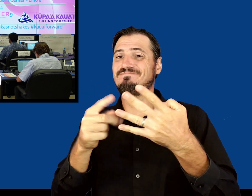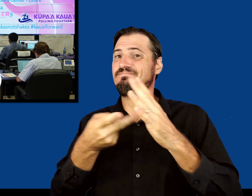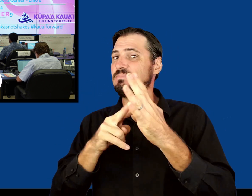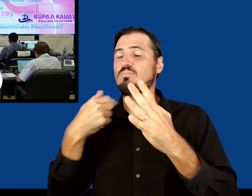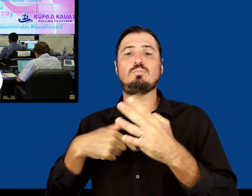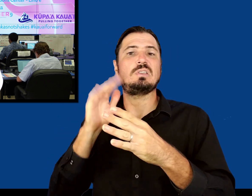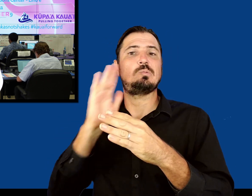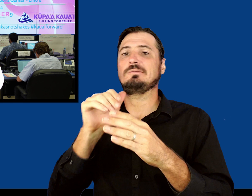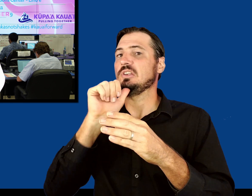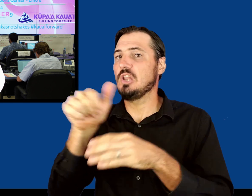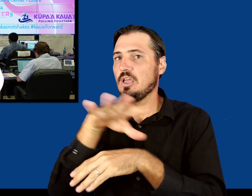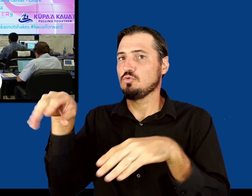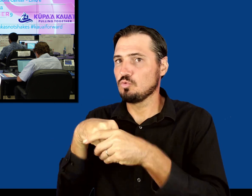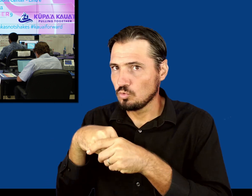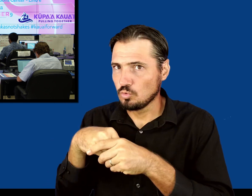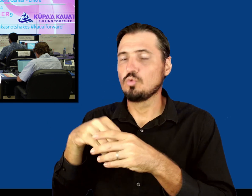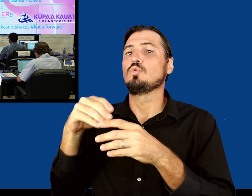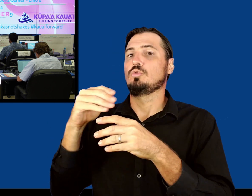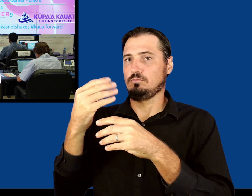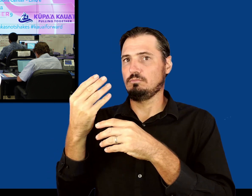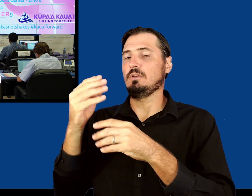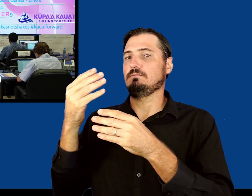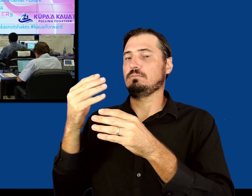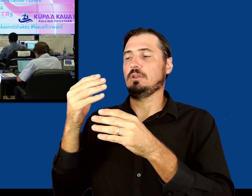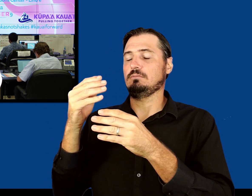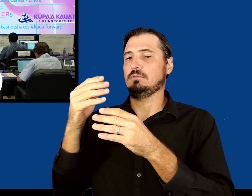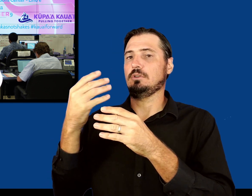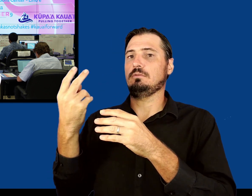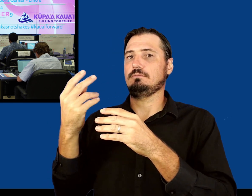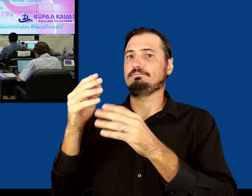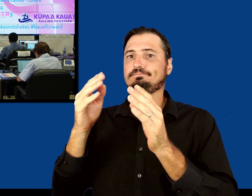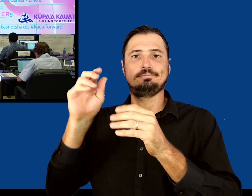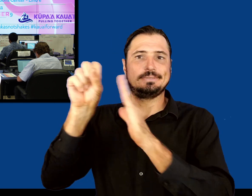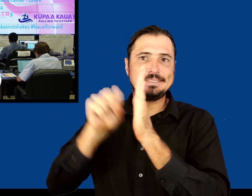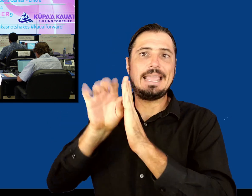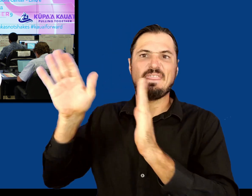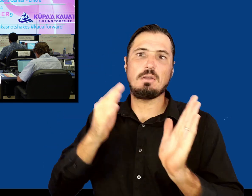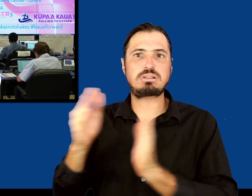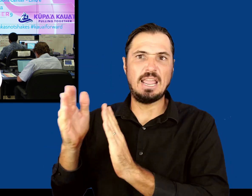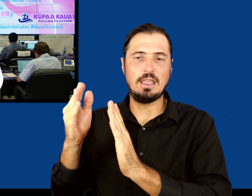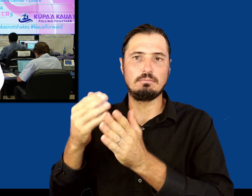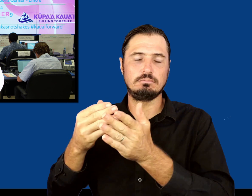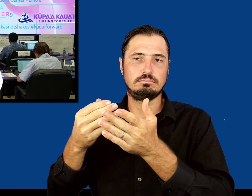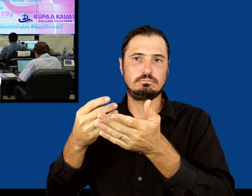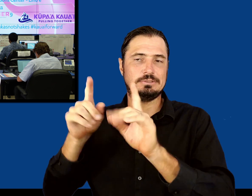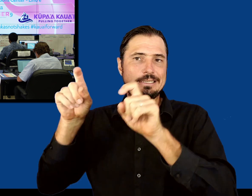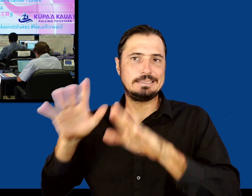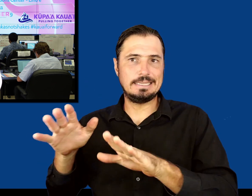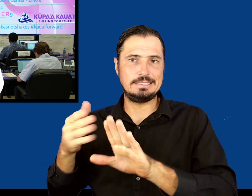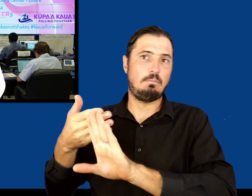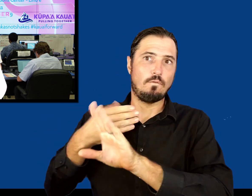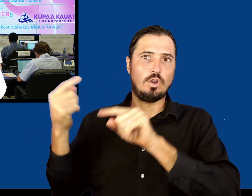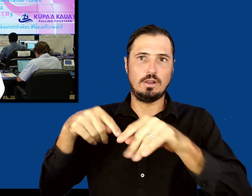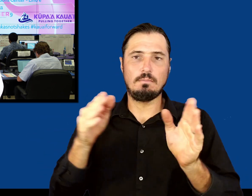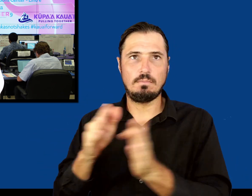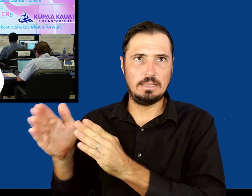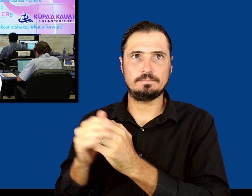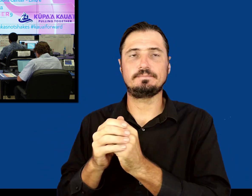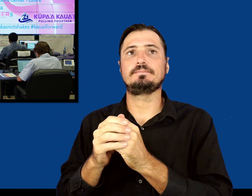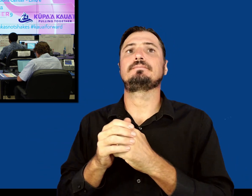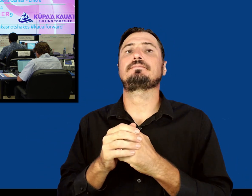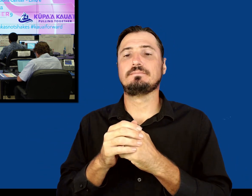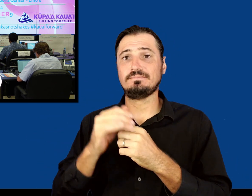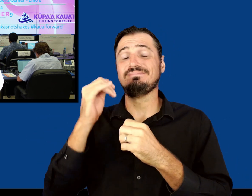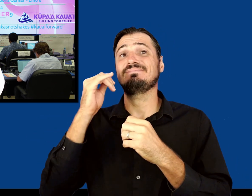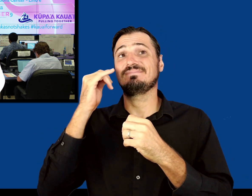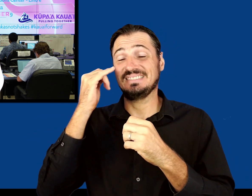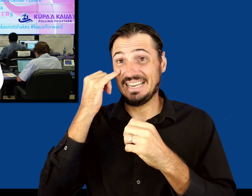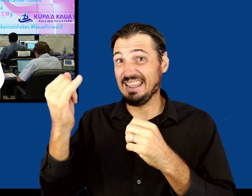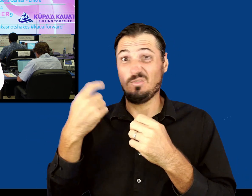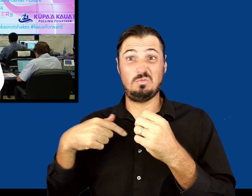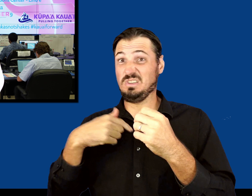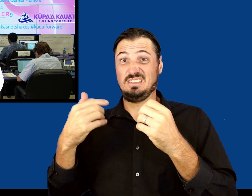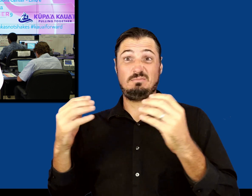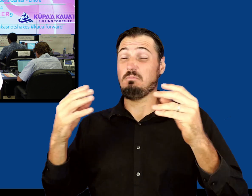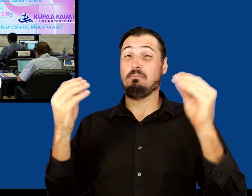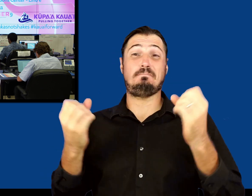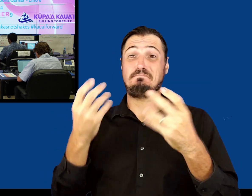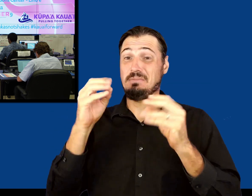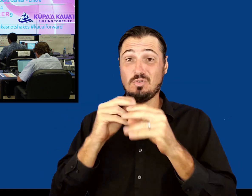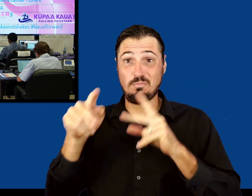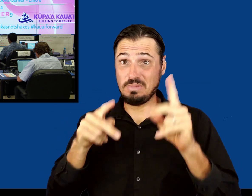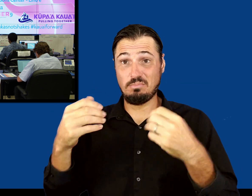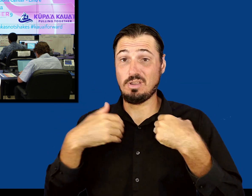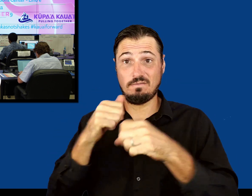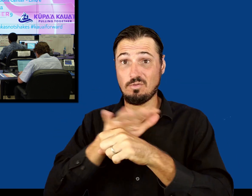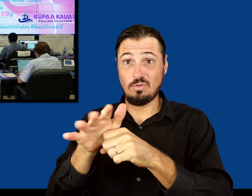pre-travel plan and continue a 14-day quarantine. If our cases continue to rise to more than 8 cases over a seven-day average, we would move to Tier 1, which activates the strongest